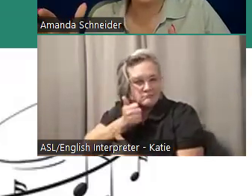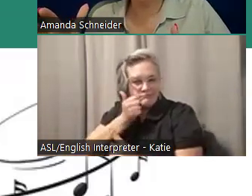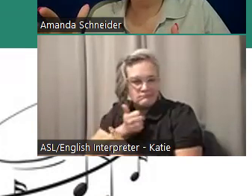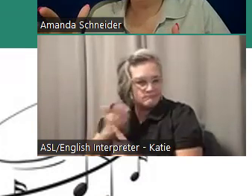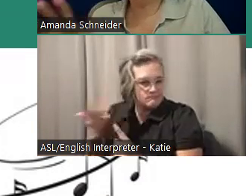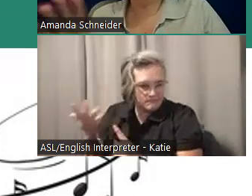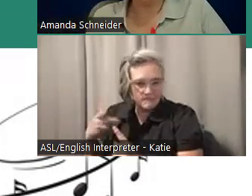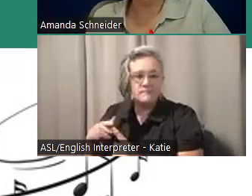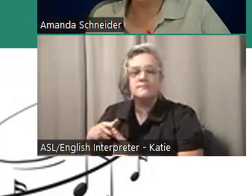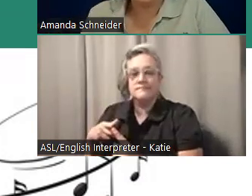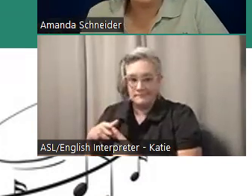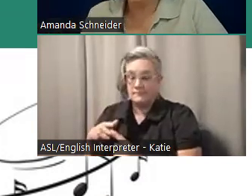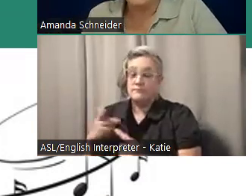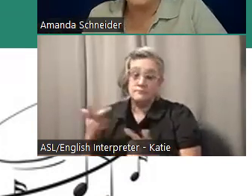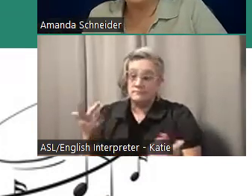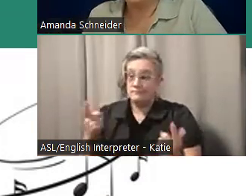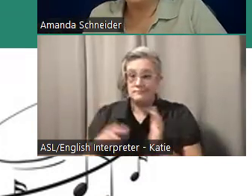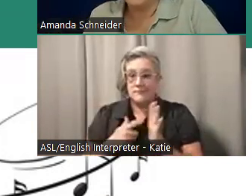And some of that is just narrating.